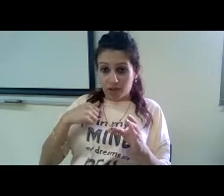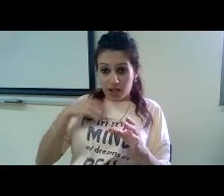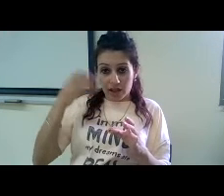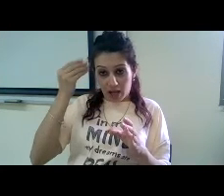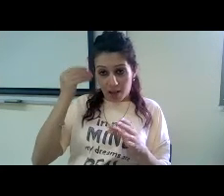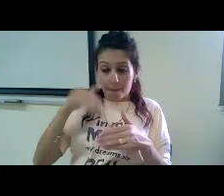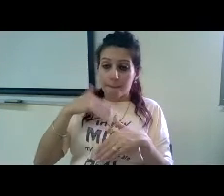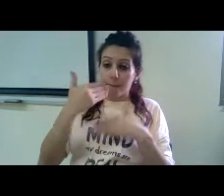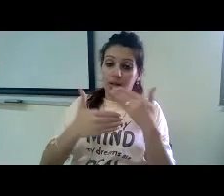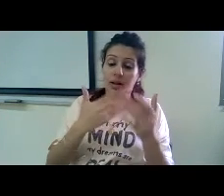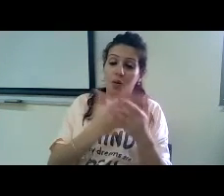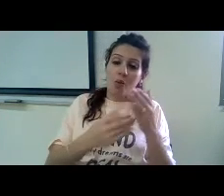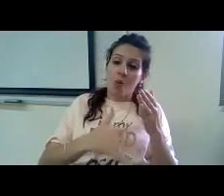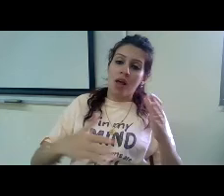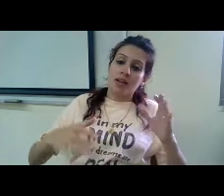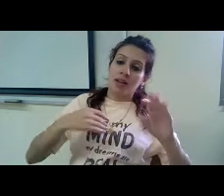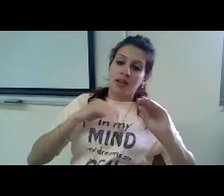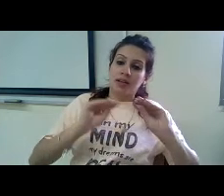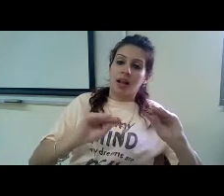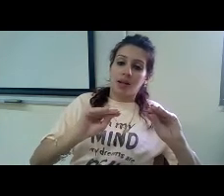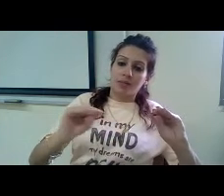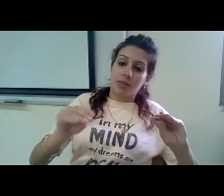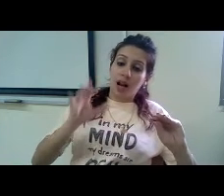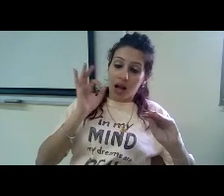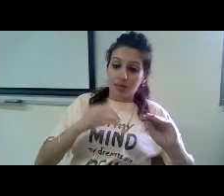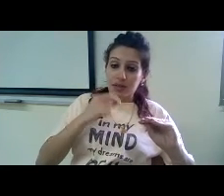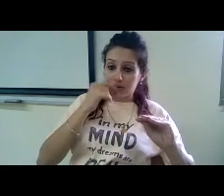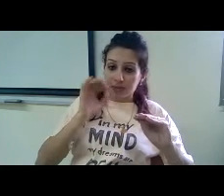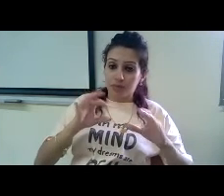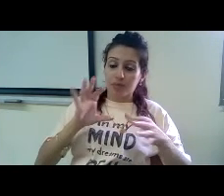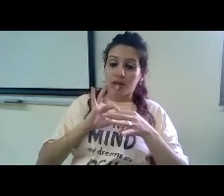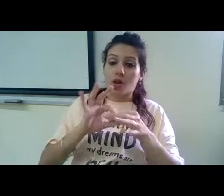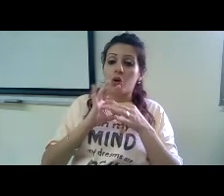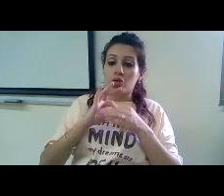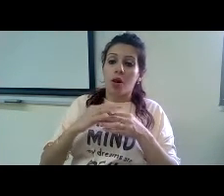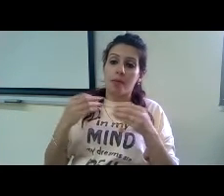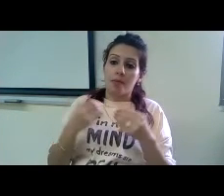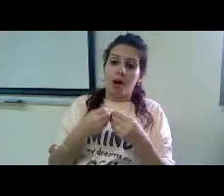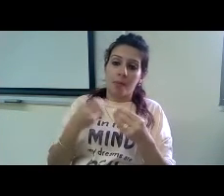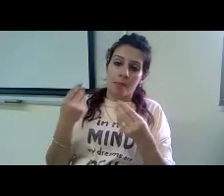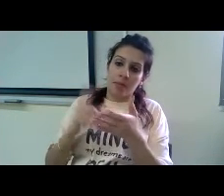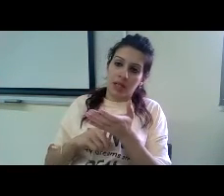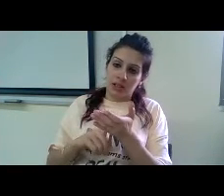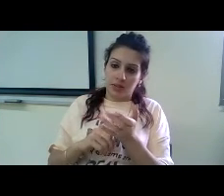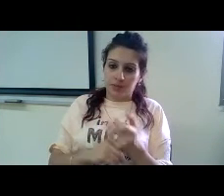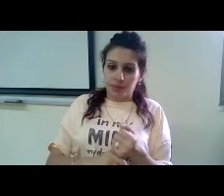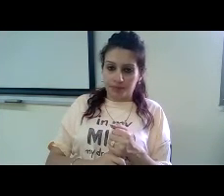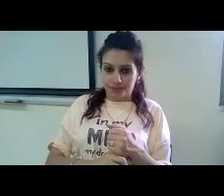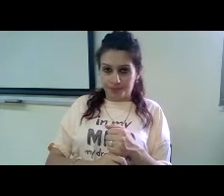the non-teaching staff at school. At the same time, And I don't want to go into detail because